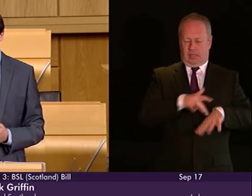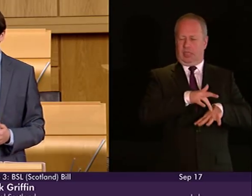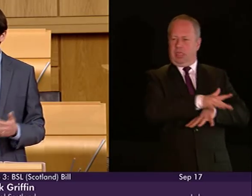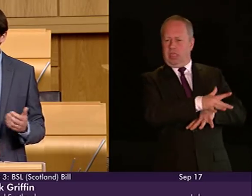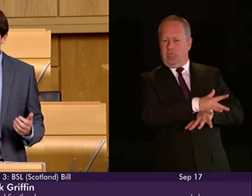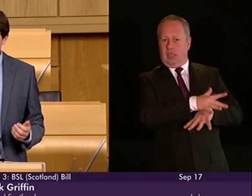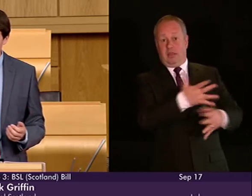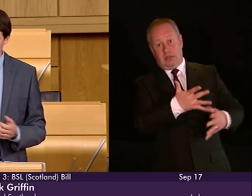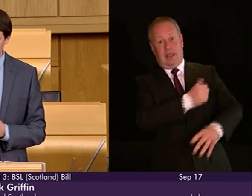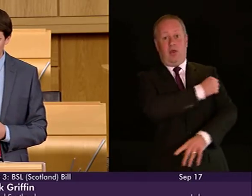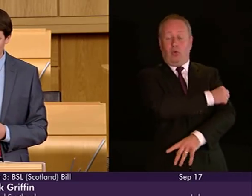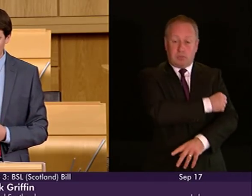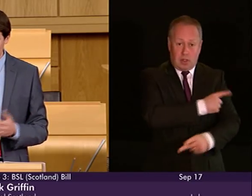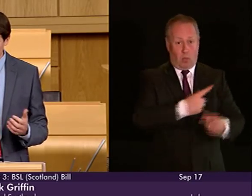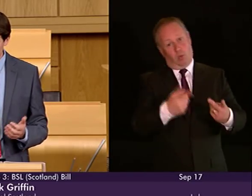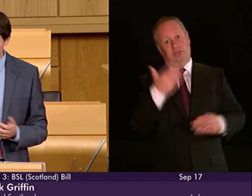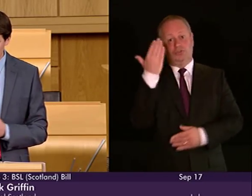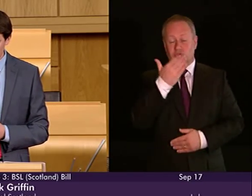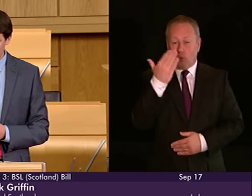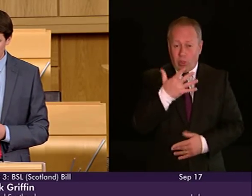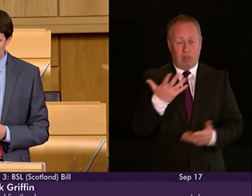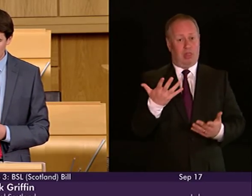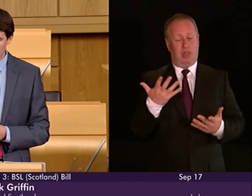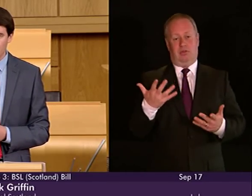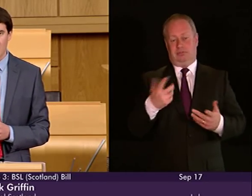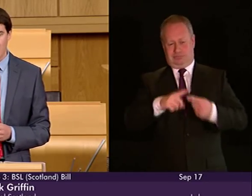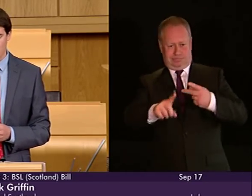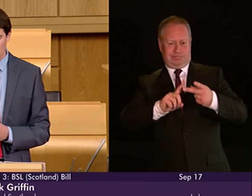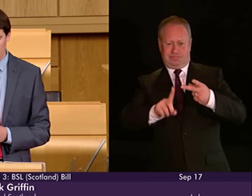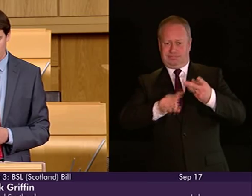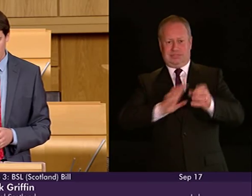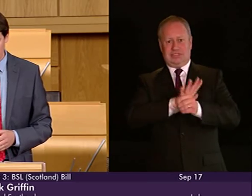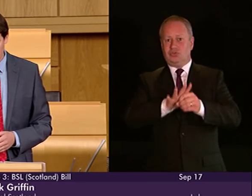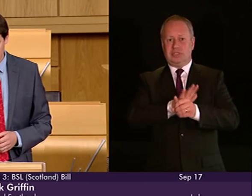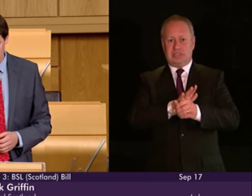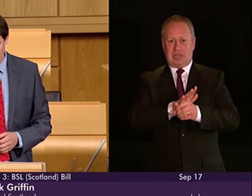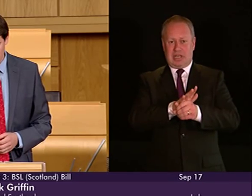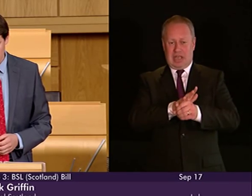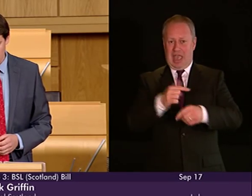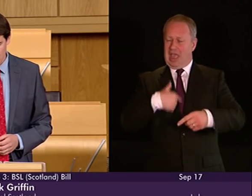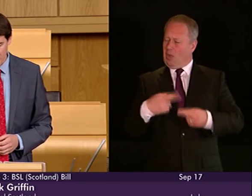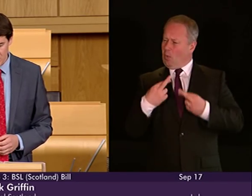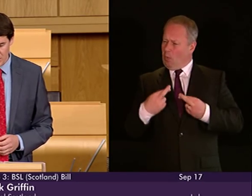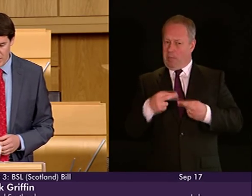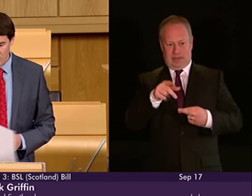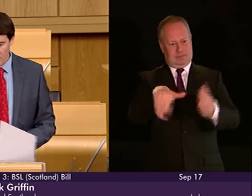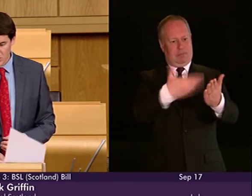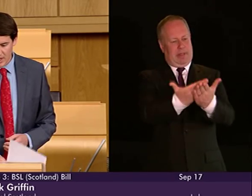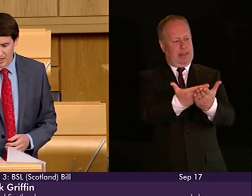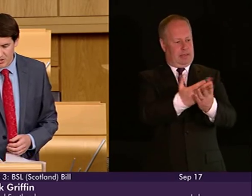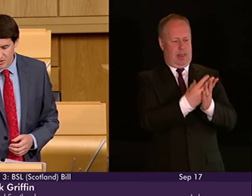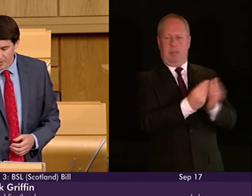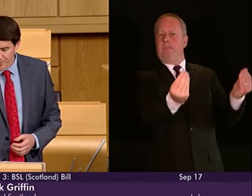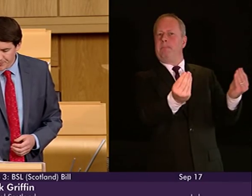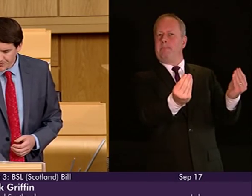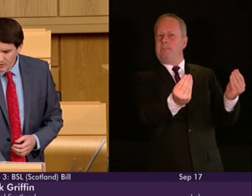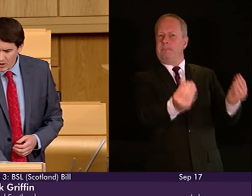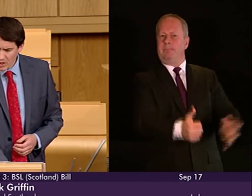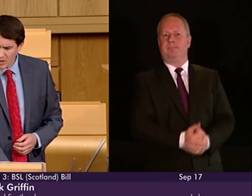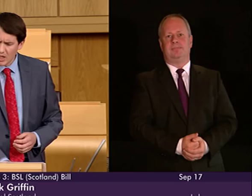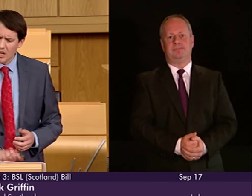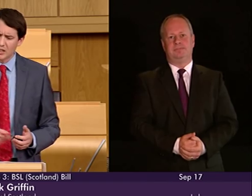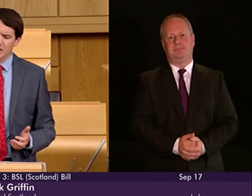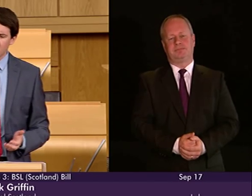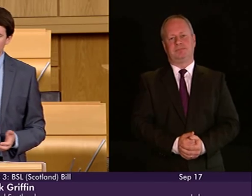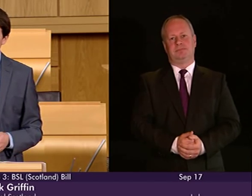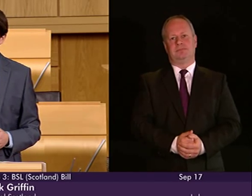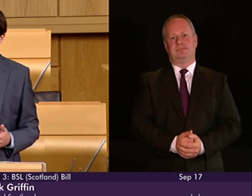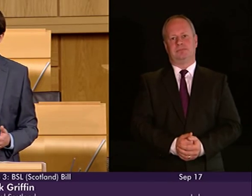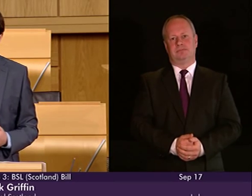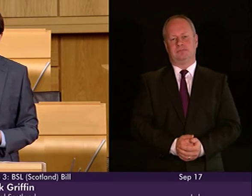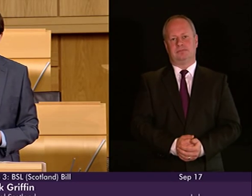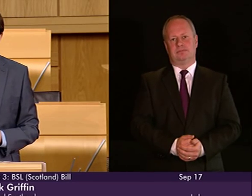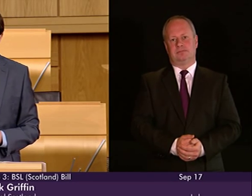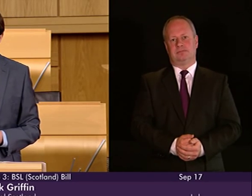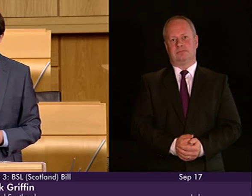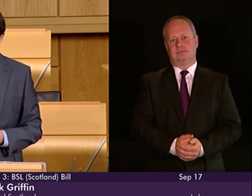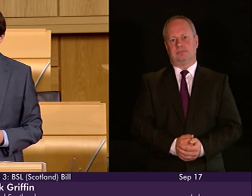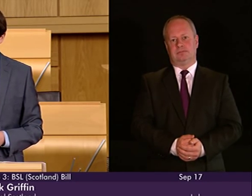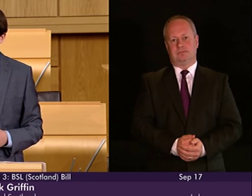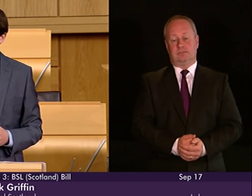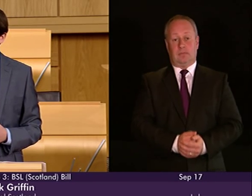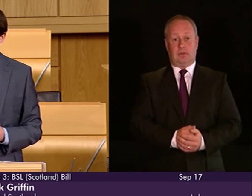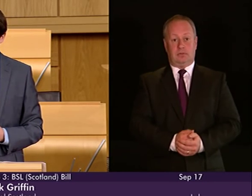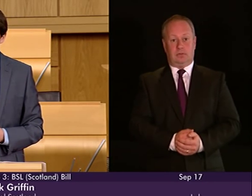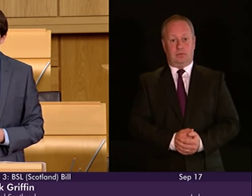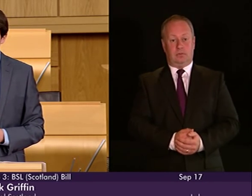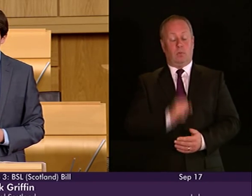situations or in the education system. I turn to some of the key changes that have been made